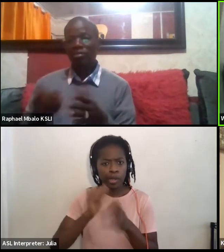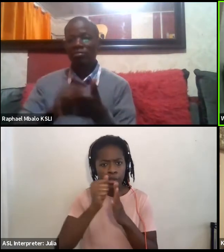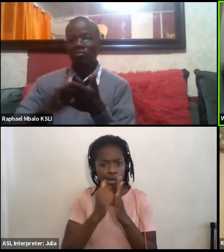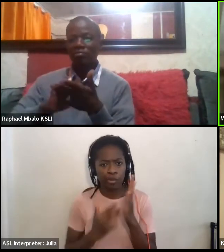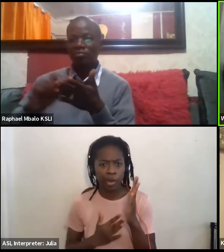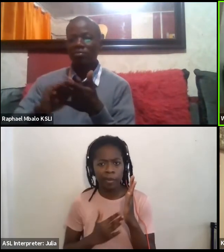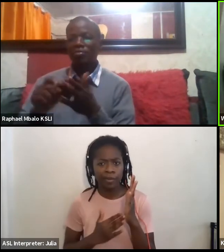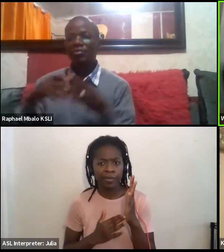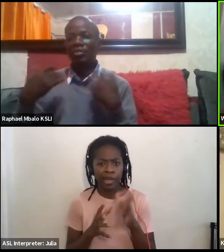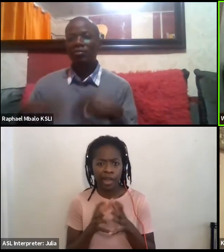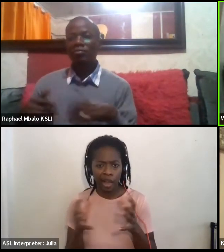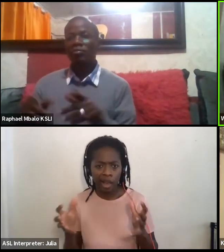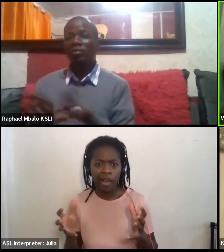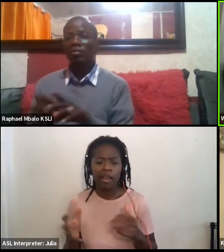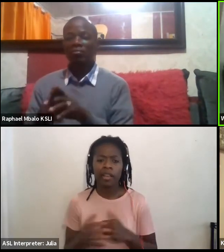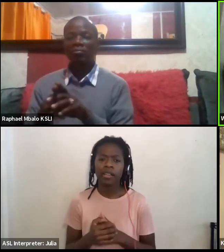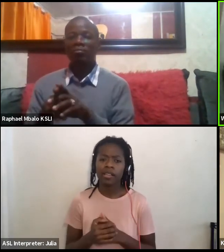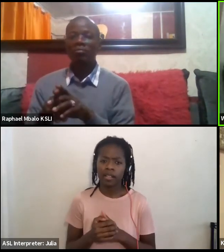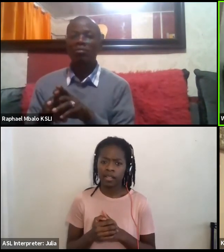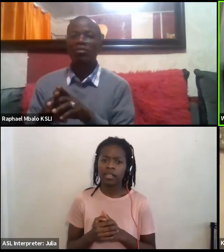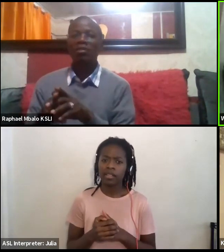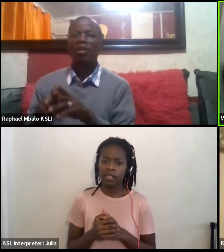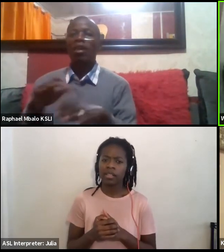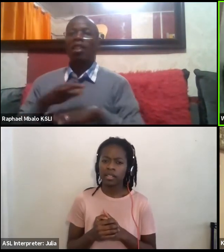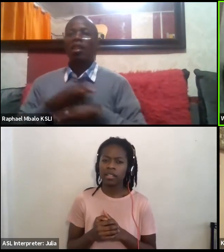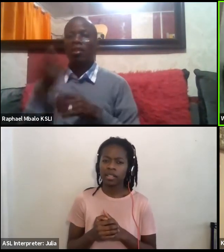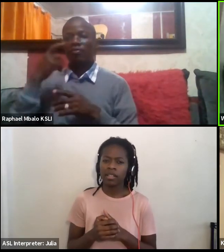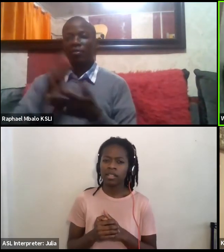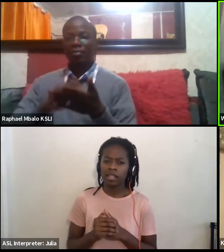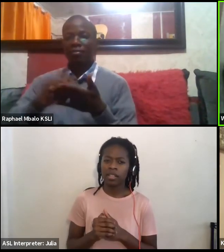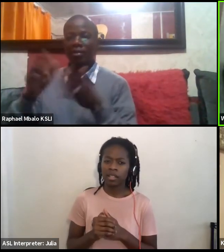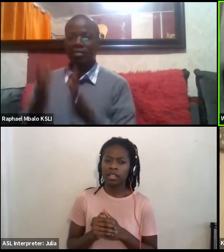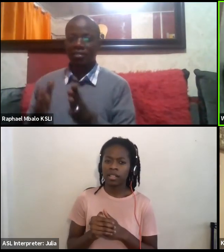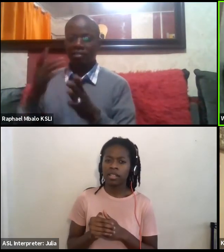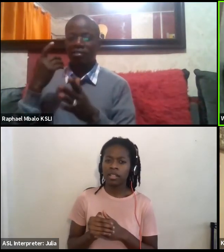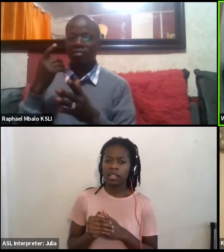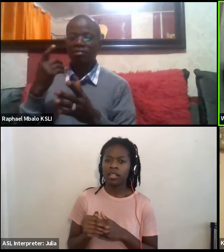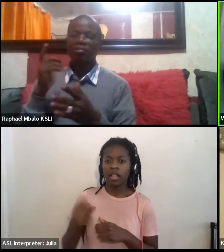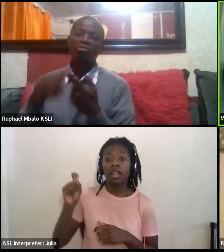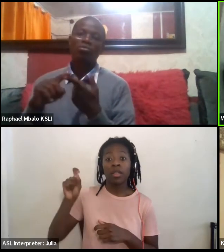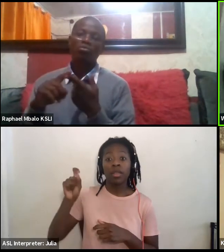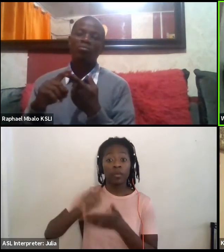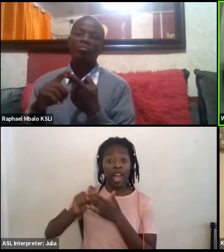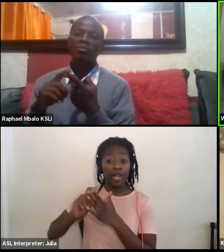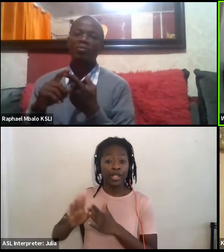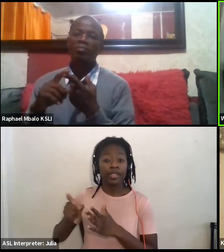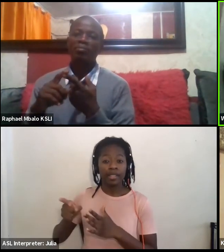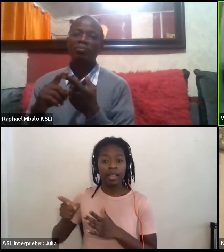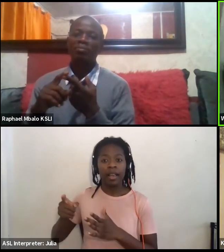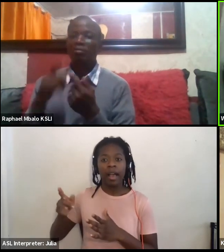enough for the writers to be confident enough to be like, "Okay, we're okay with this copy."